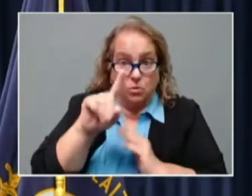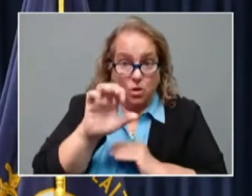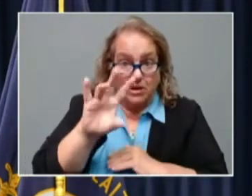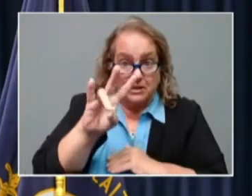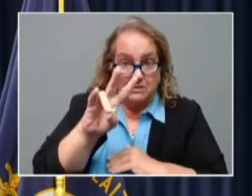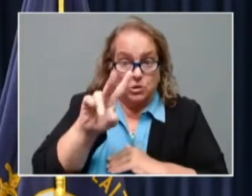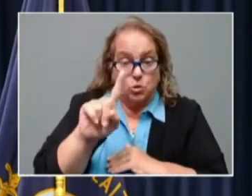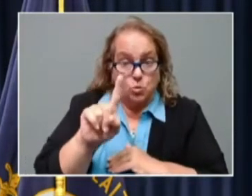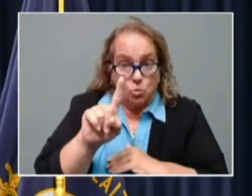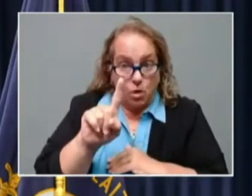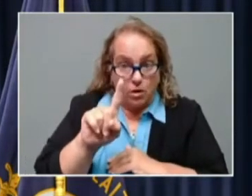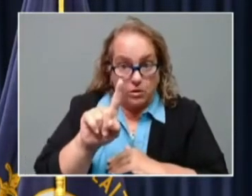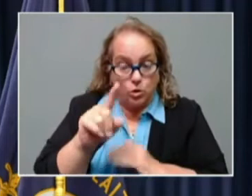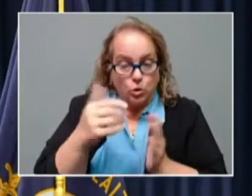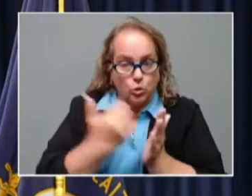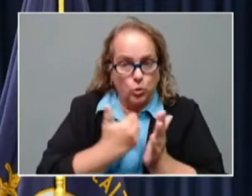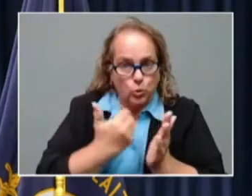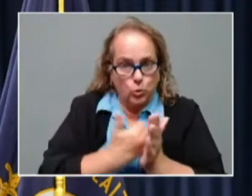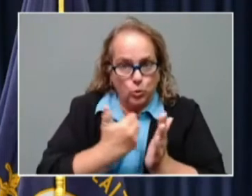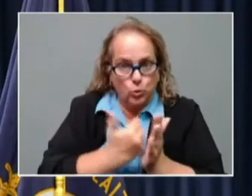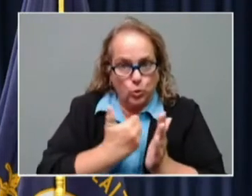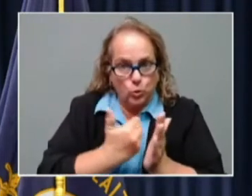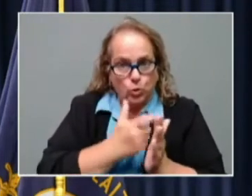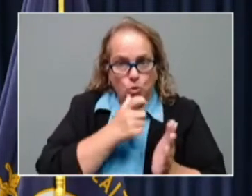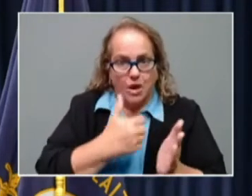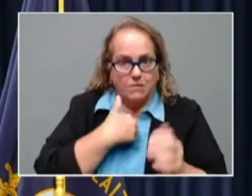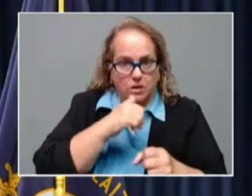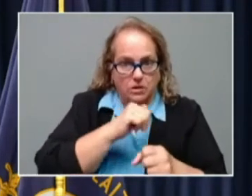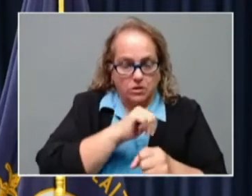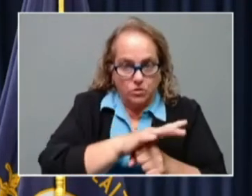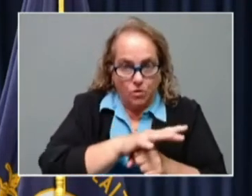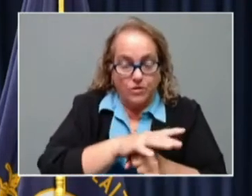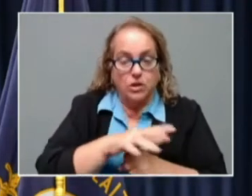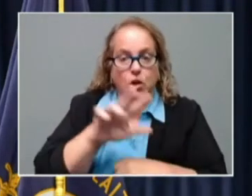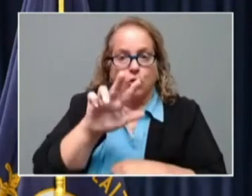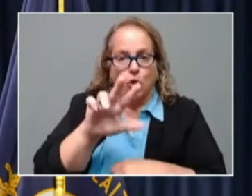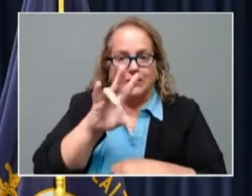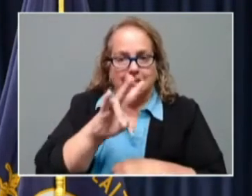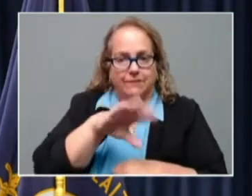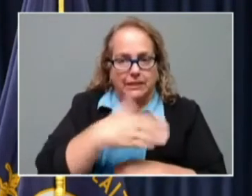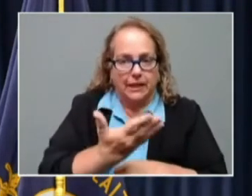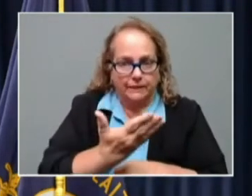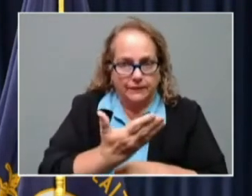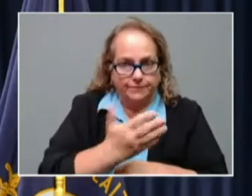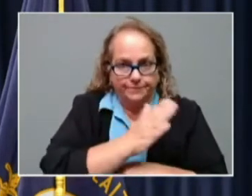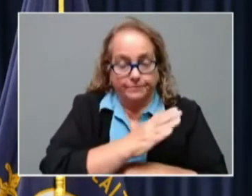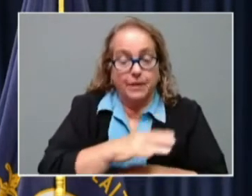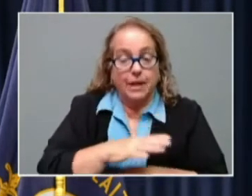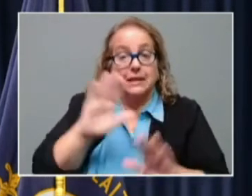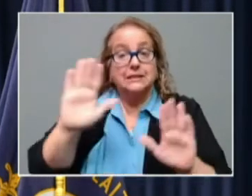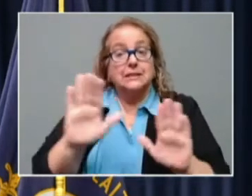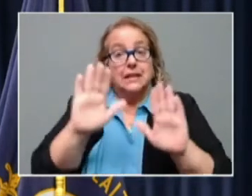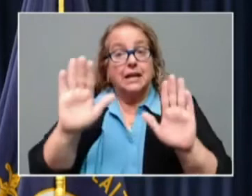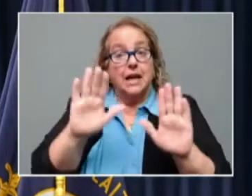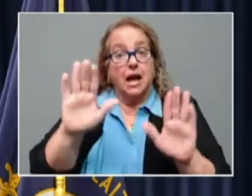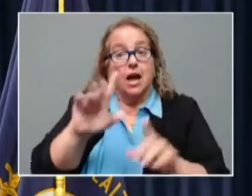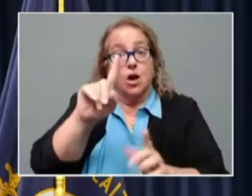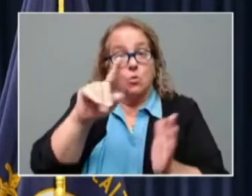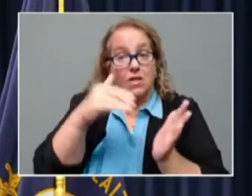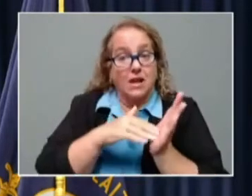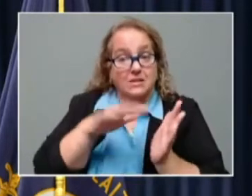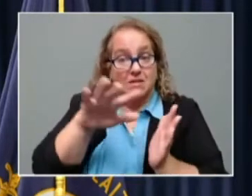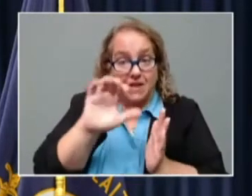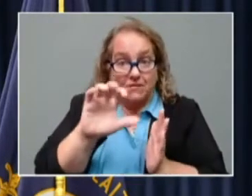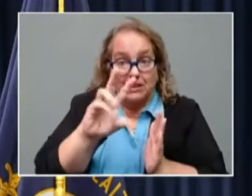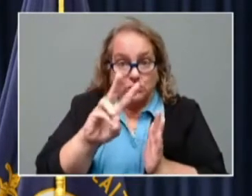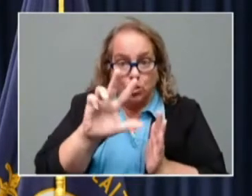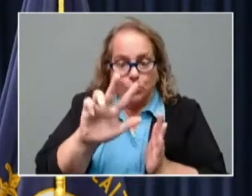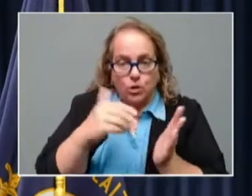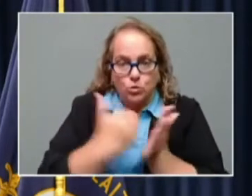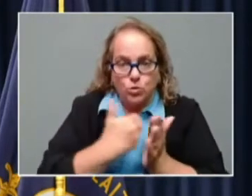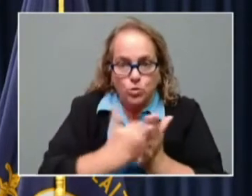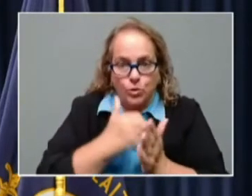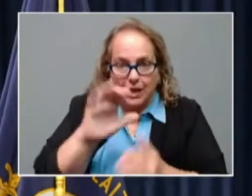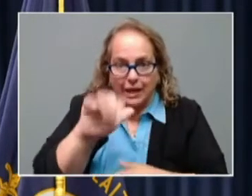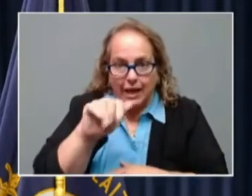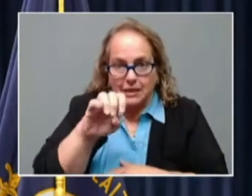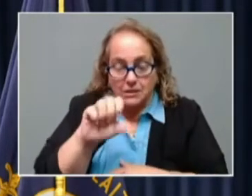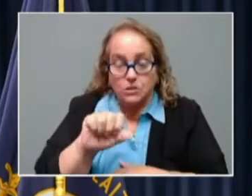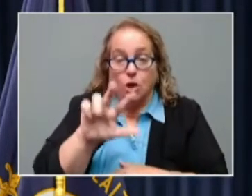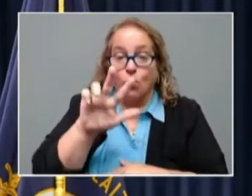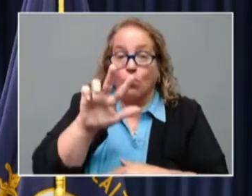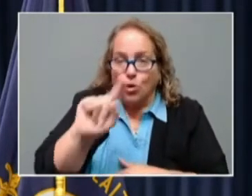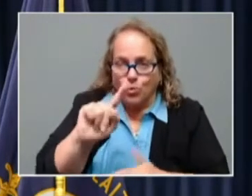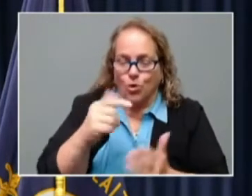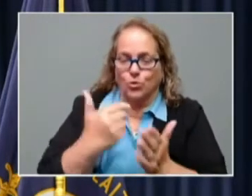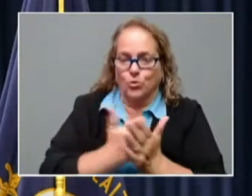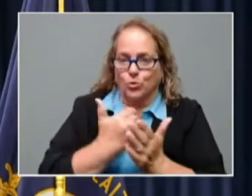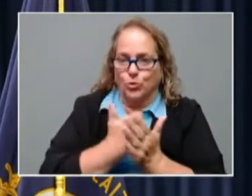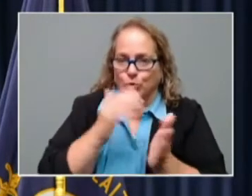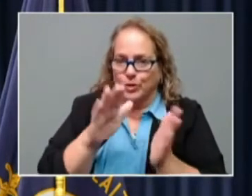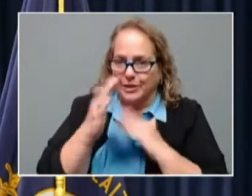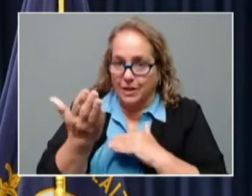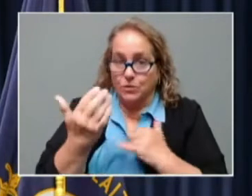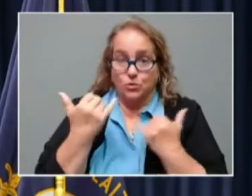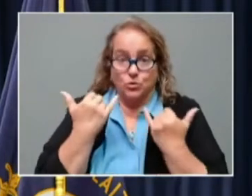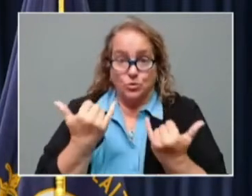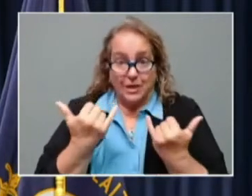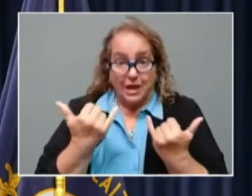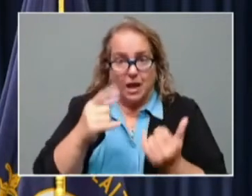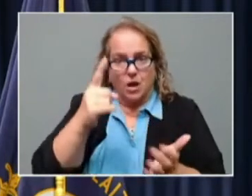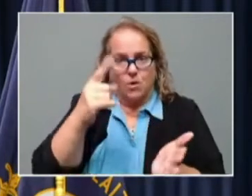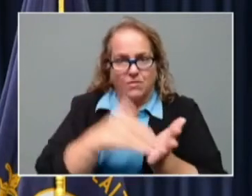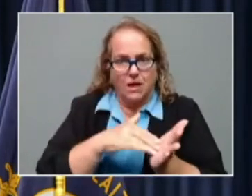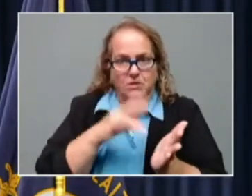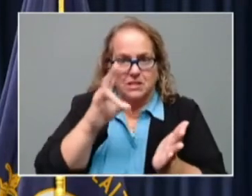New cases, 37 deaths On Sunday 1563 new cases, 31 new deaths Today, new cases